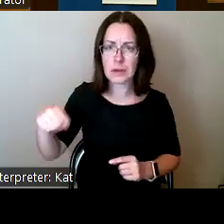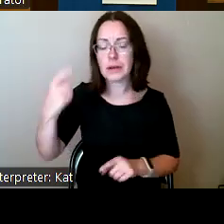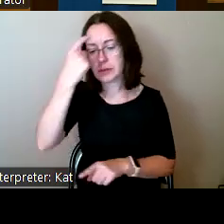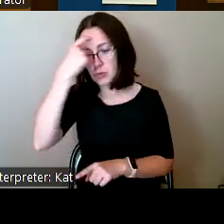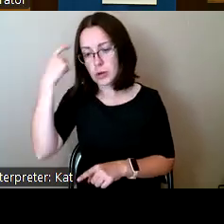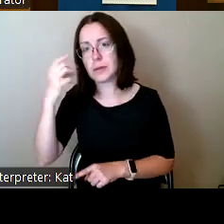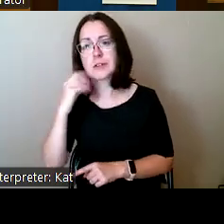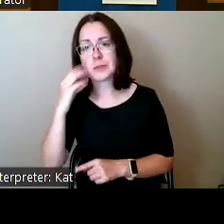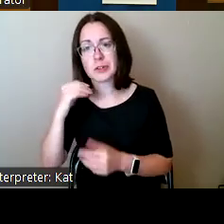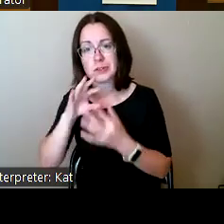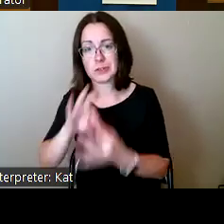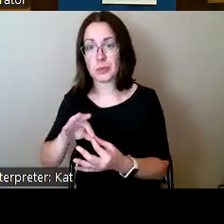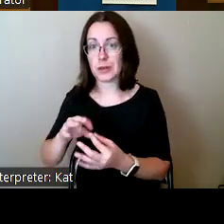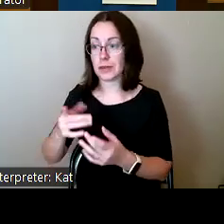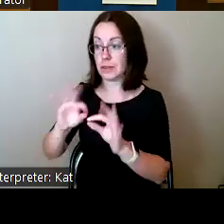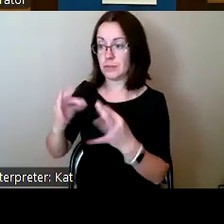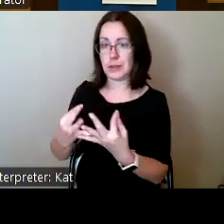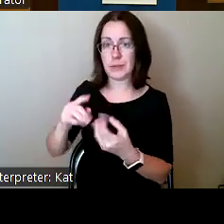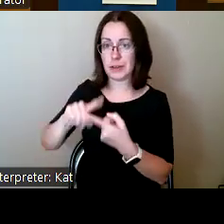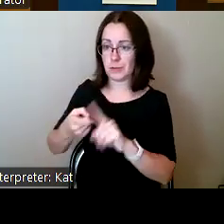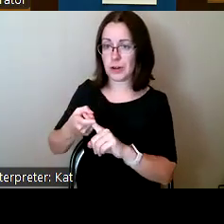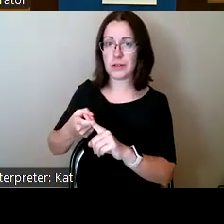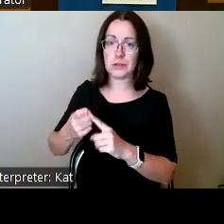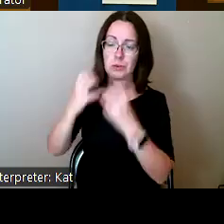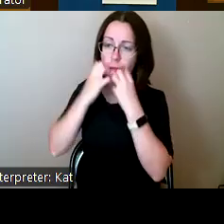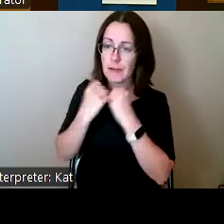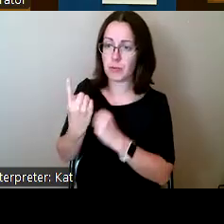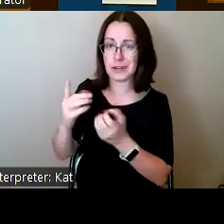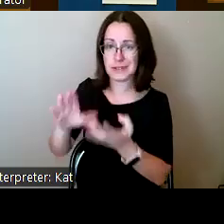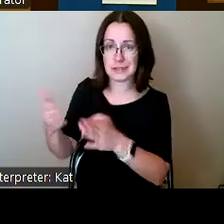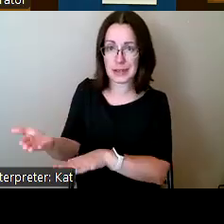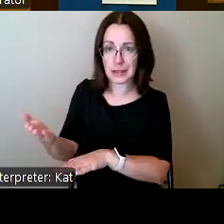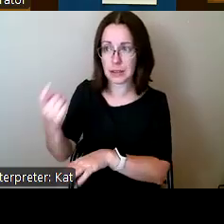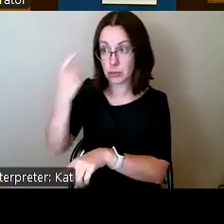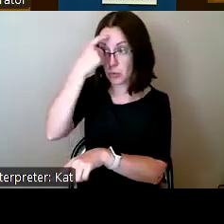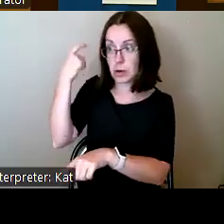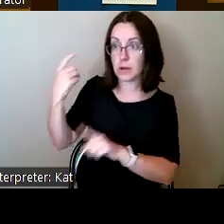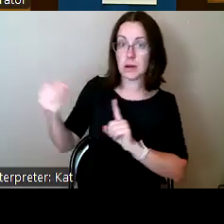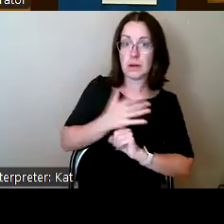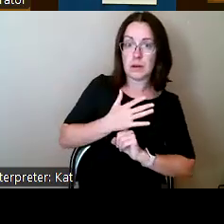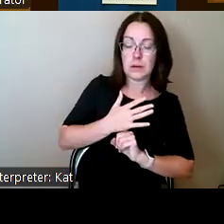uh with the death of a loved one. These are things that that Rob I think very articulately mentioned